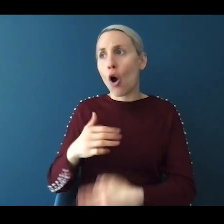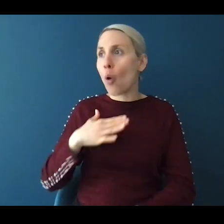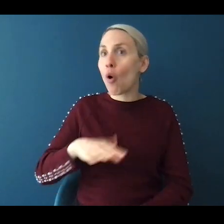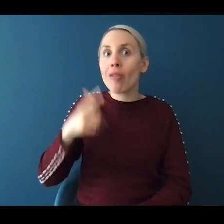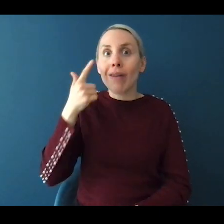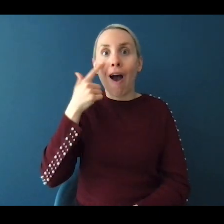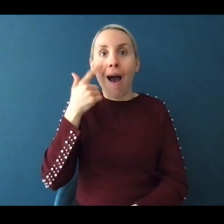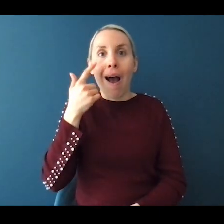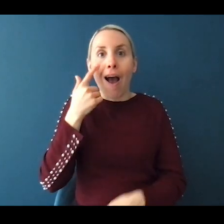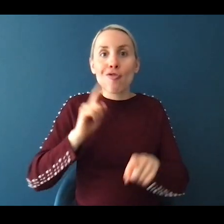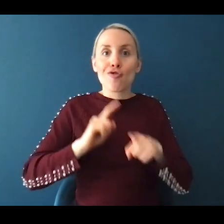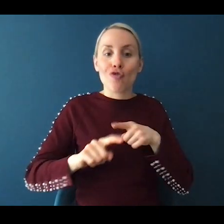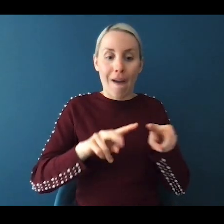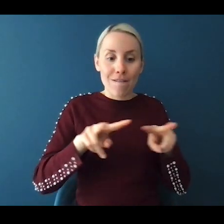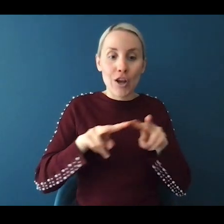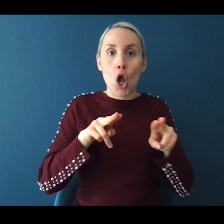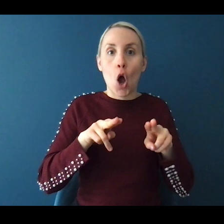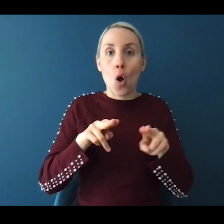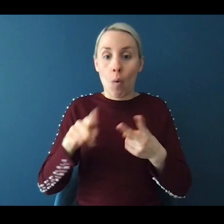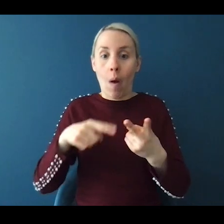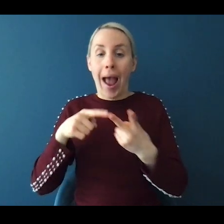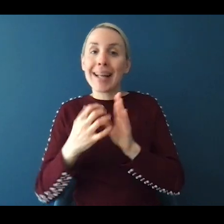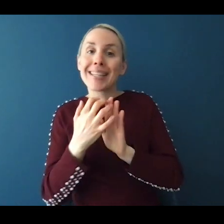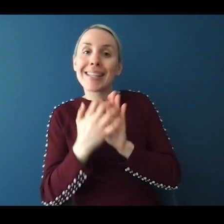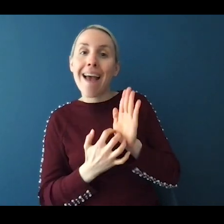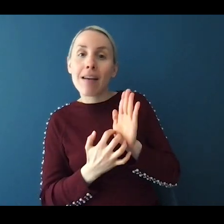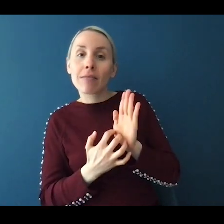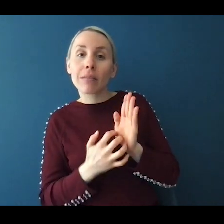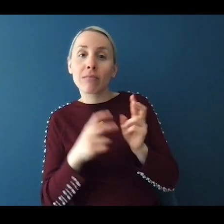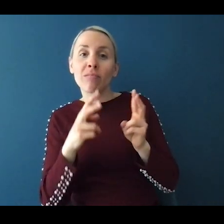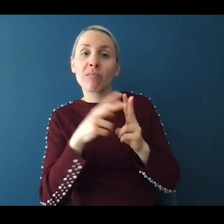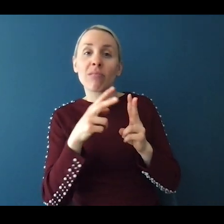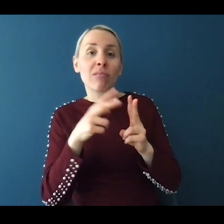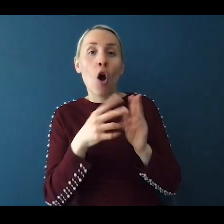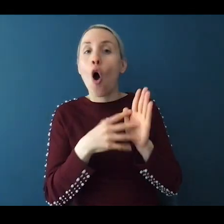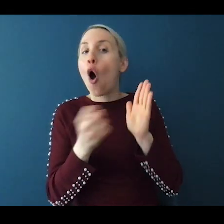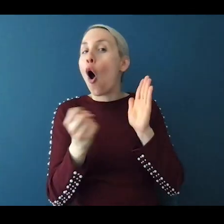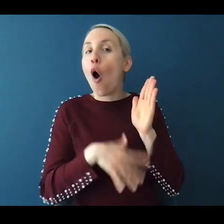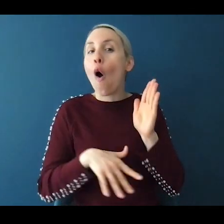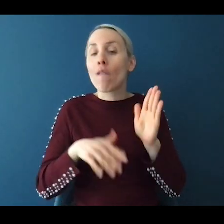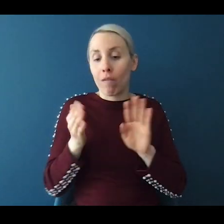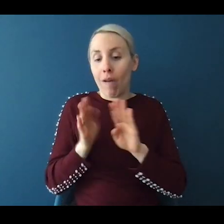with video and with text again those two things didn't end up in the exhibition because I